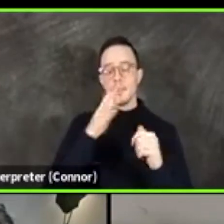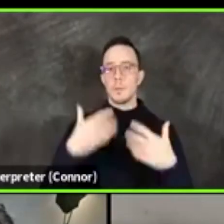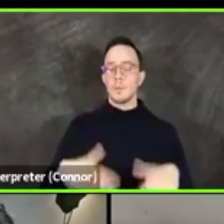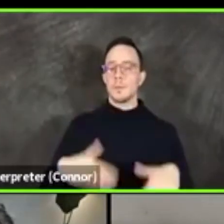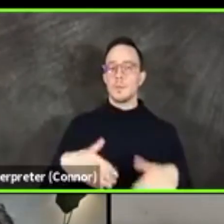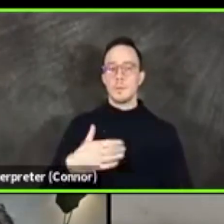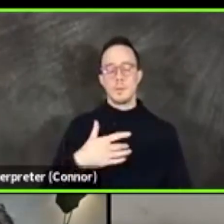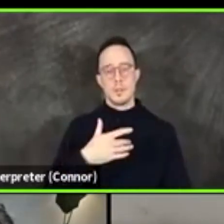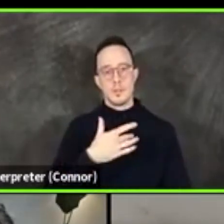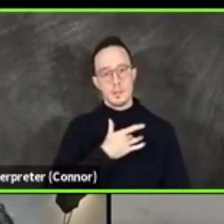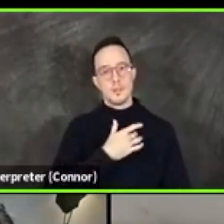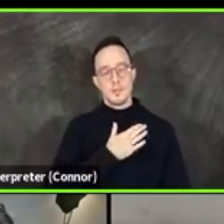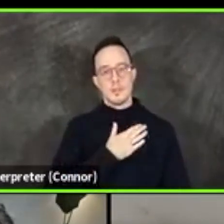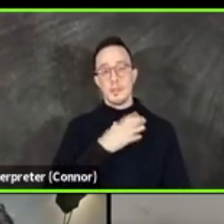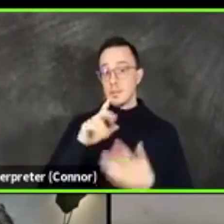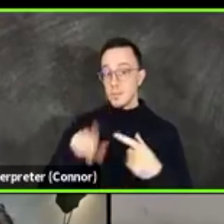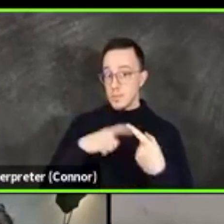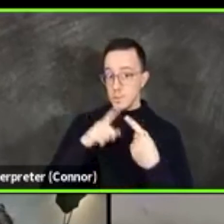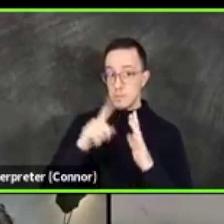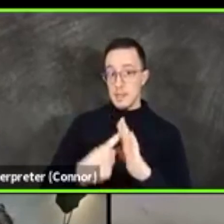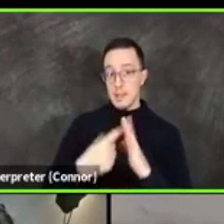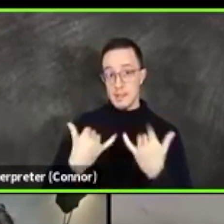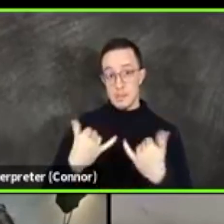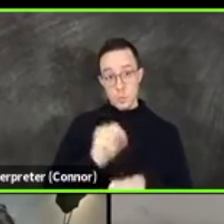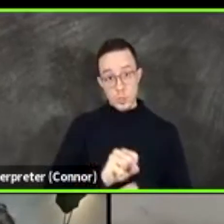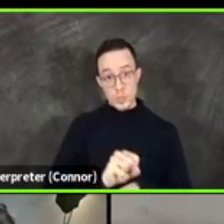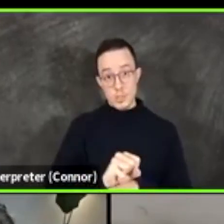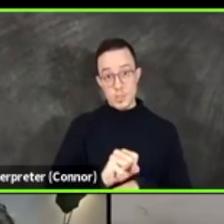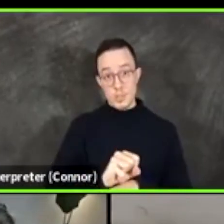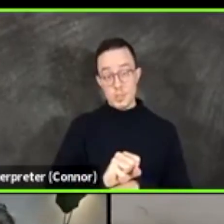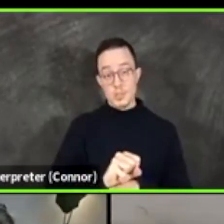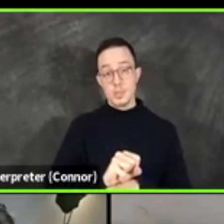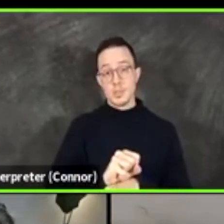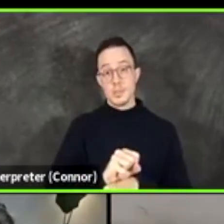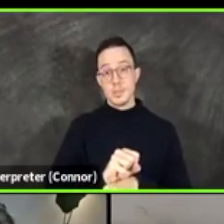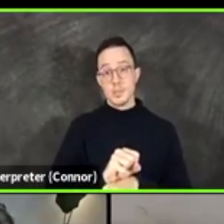THAT WHEN YOU BEGIN THIS WORK. WELL, MY INTERPRETATION, OF IT -- IS